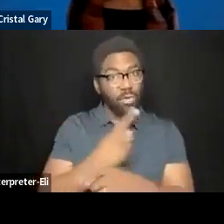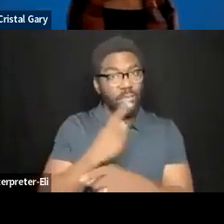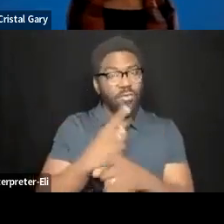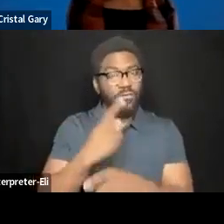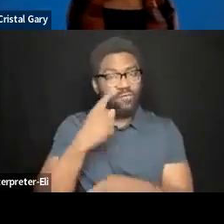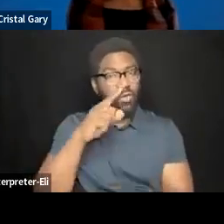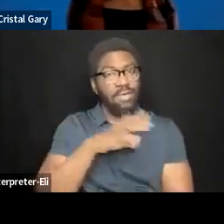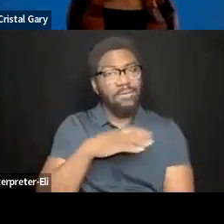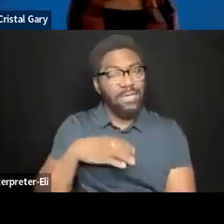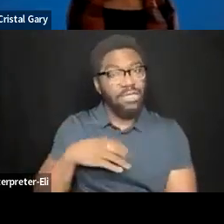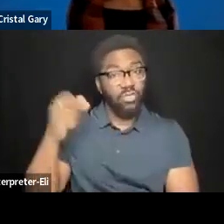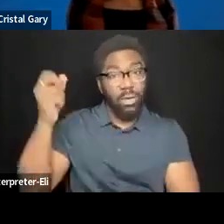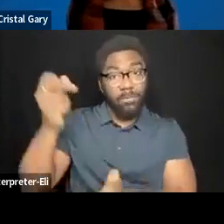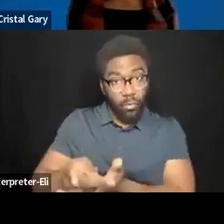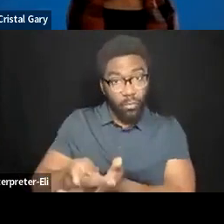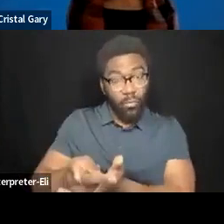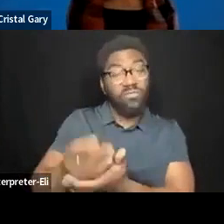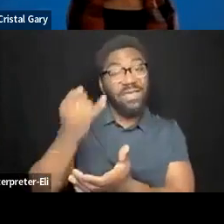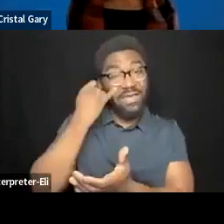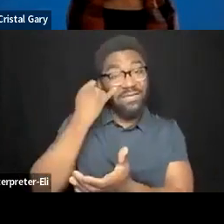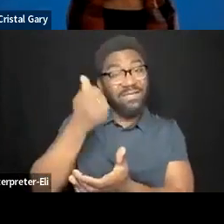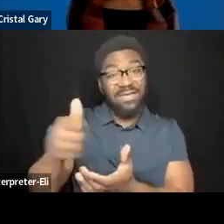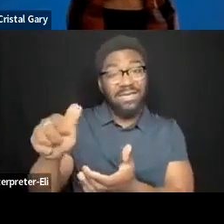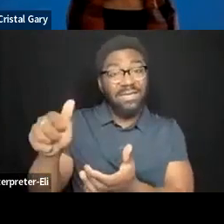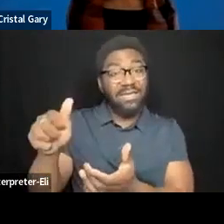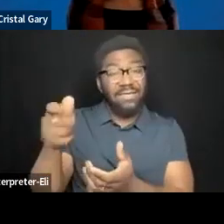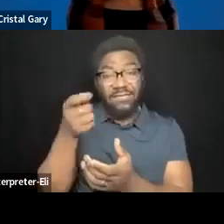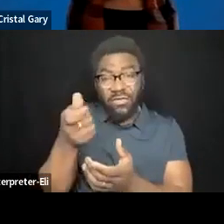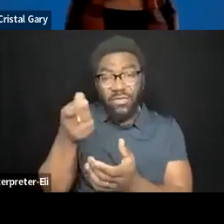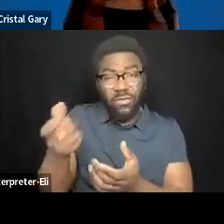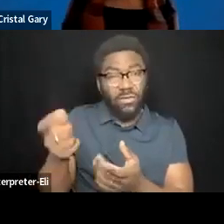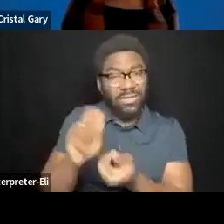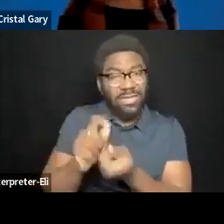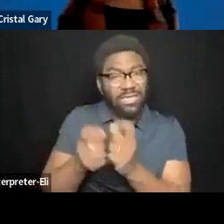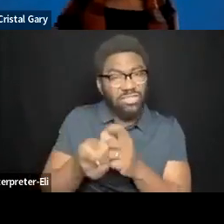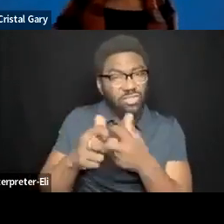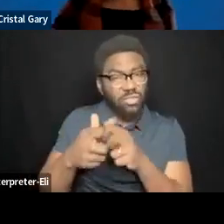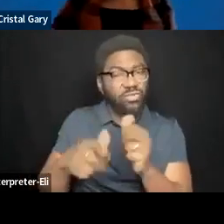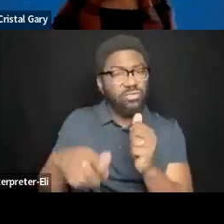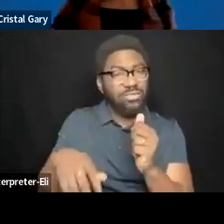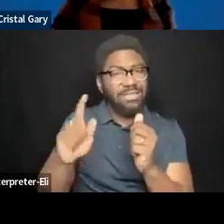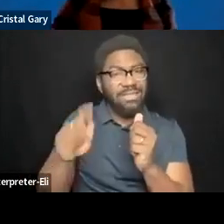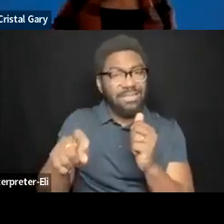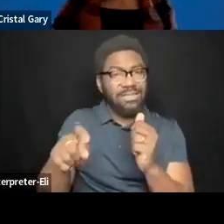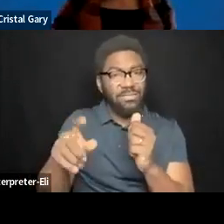And if there are a couple of issues around fine wordsmithing or issues that could be added in a letter of transmittal,